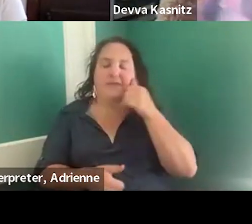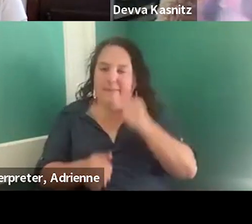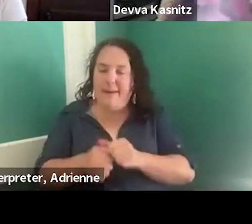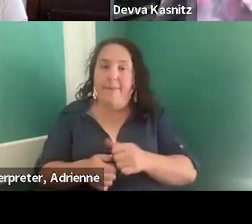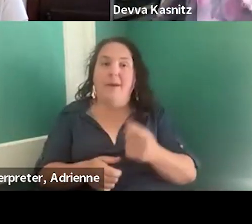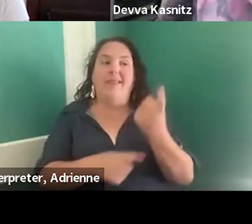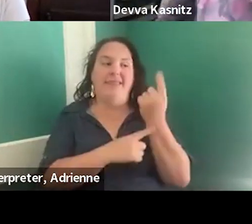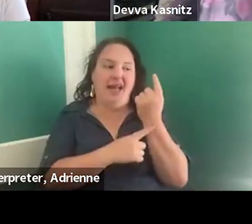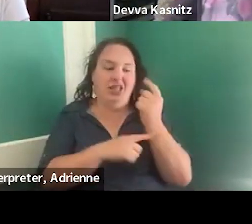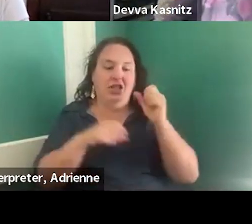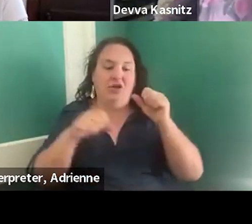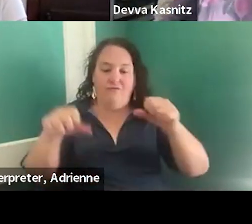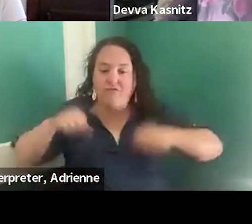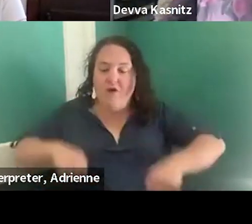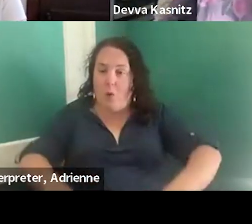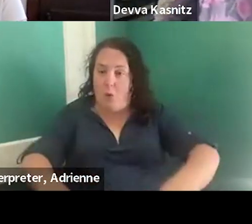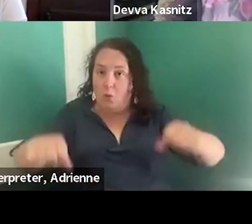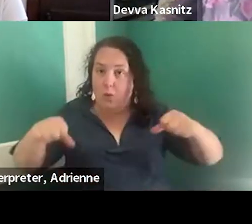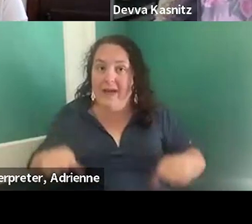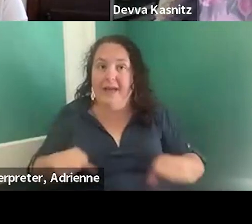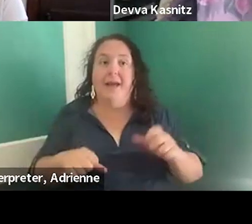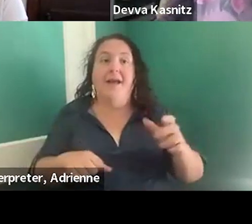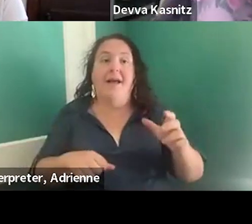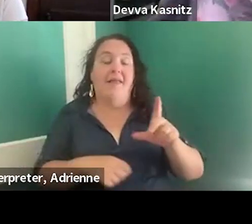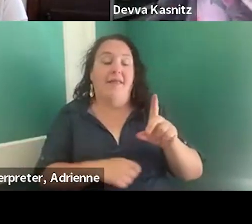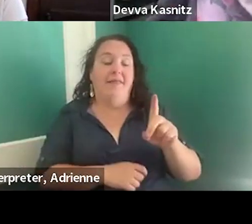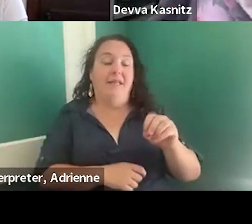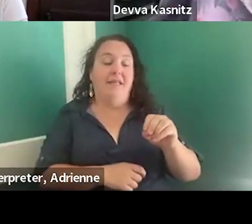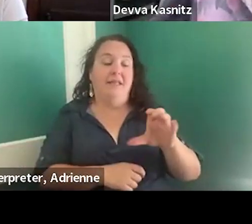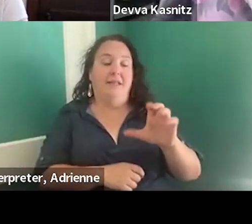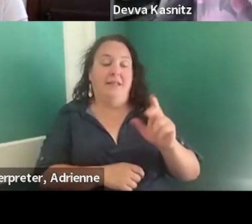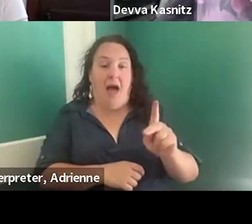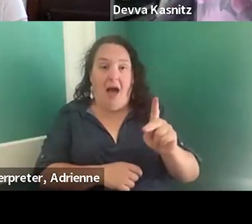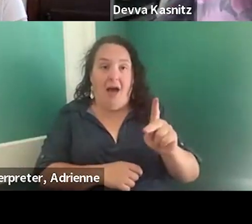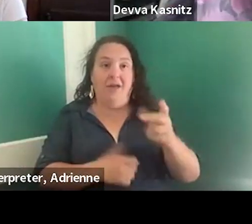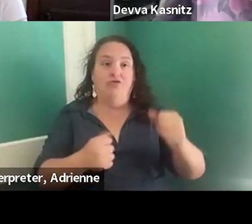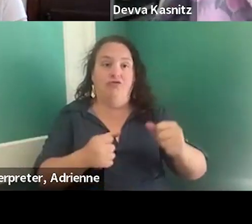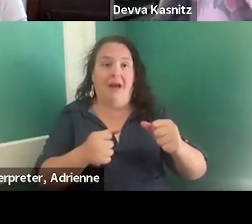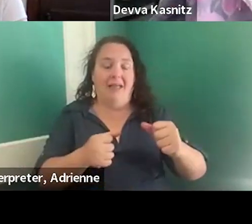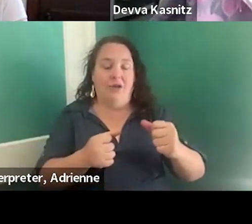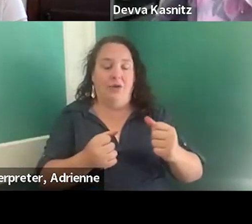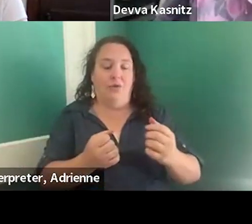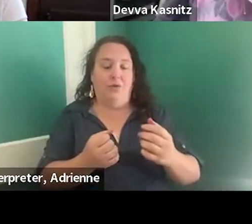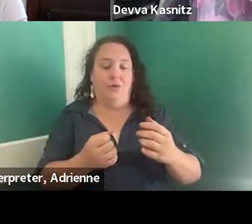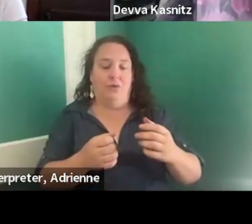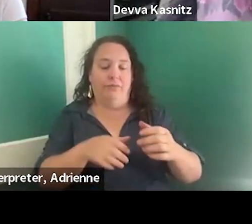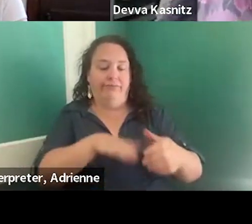putting an edge on our dock so that our blind and low-vision participants wouldn't walk off the dock into the water